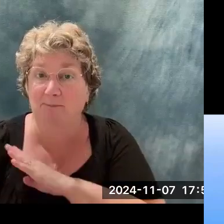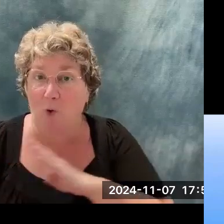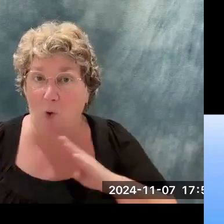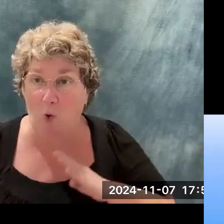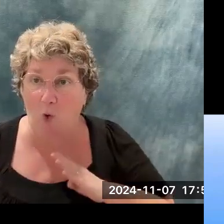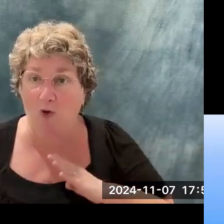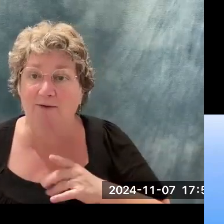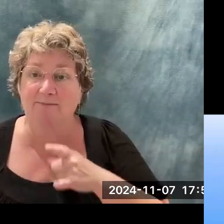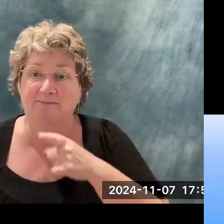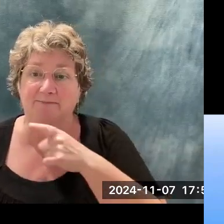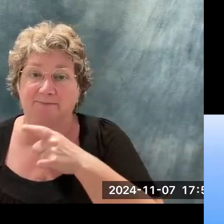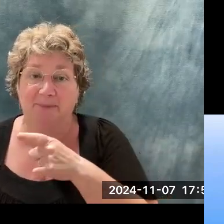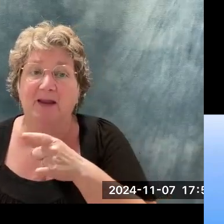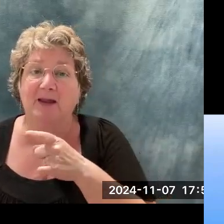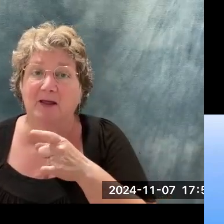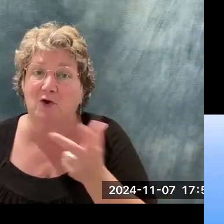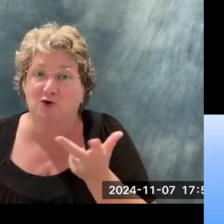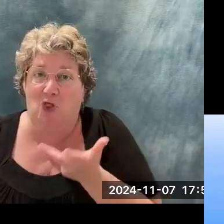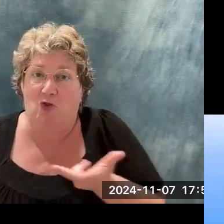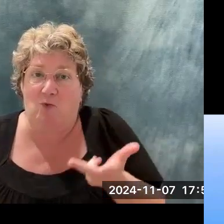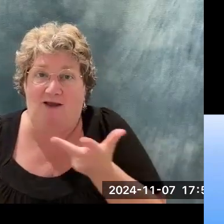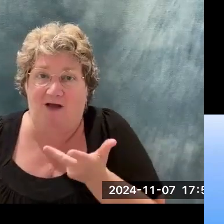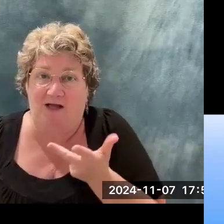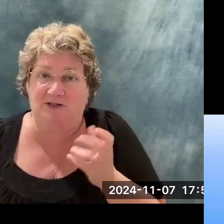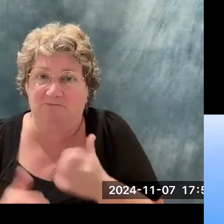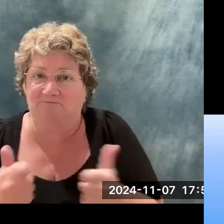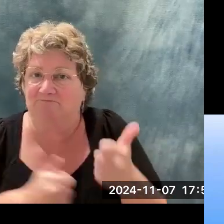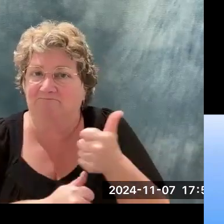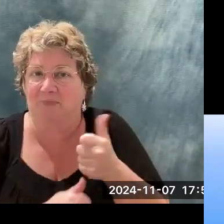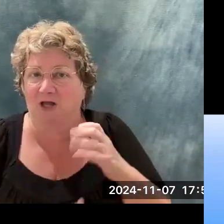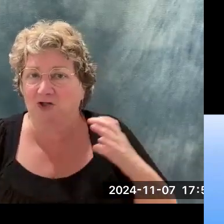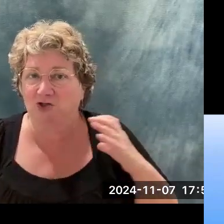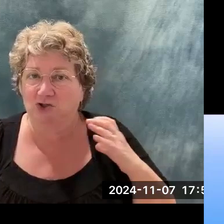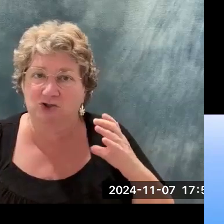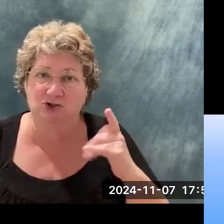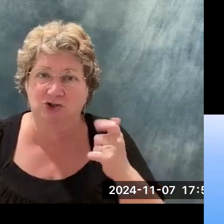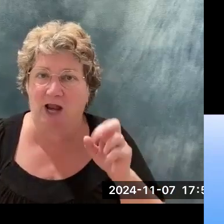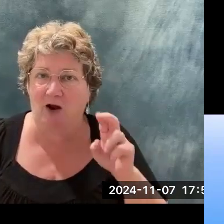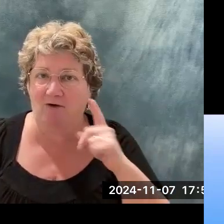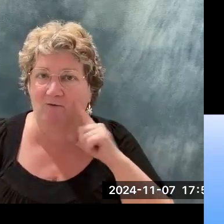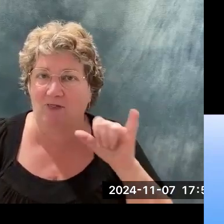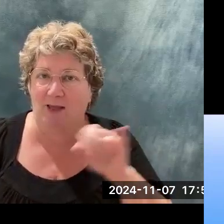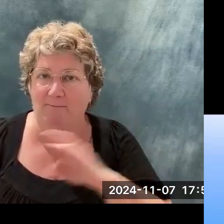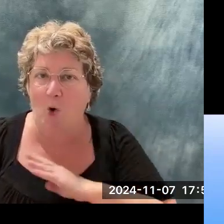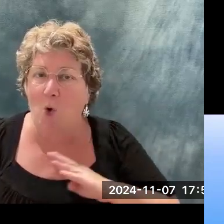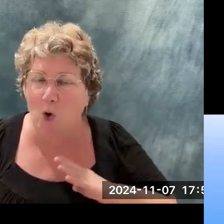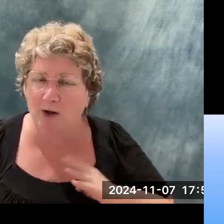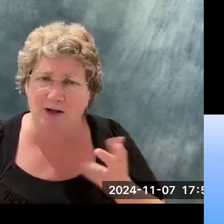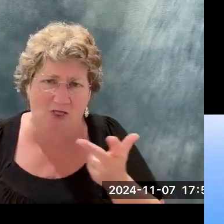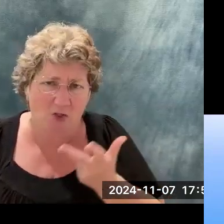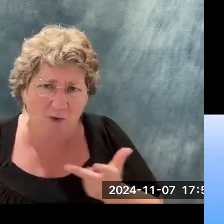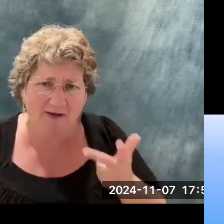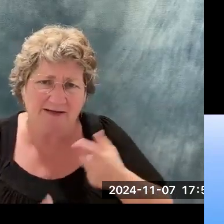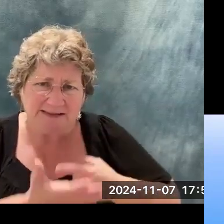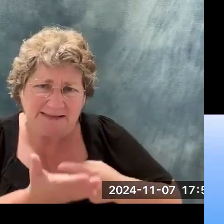tri-chair talks all the time about how, you know, we talk a lot about our physical ailments, right?